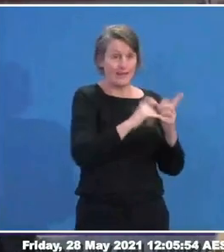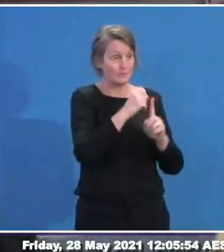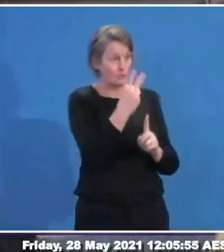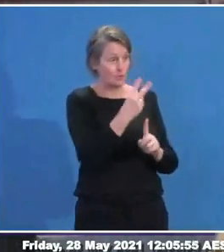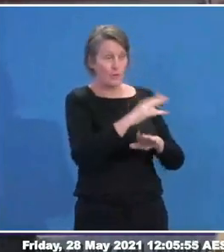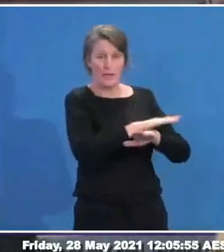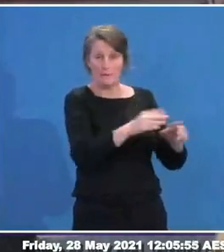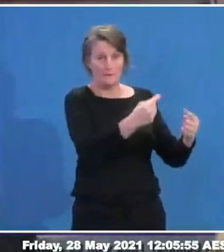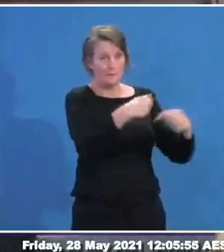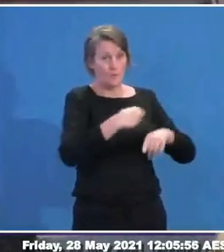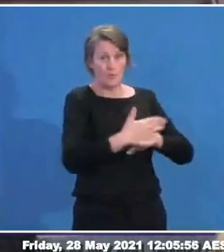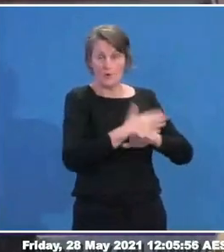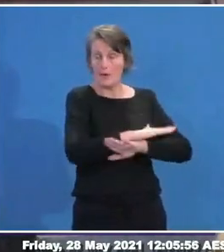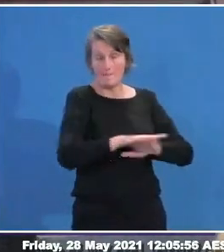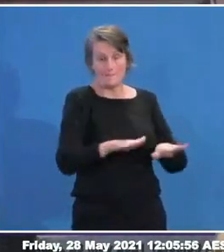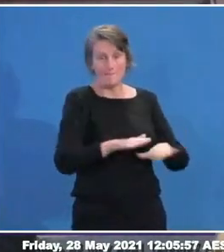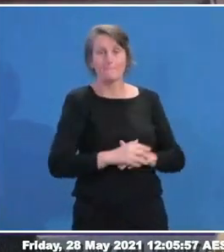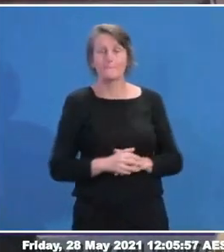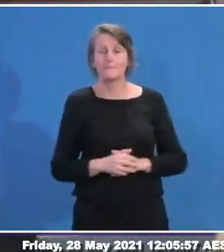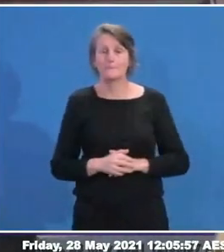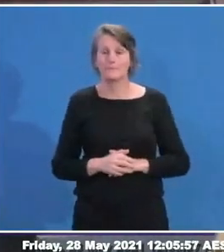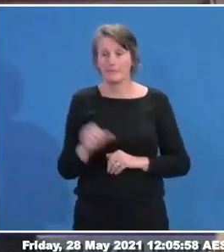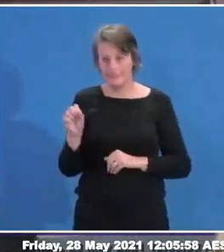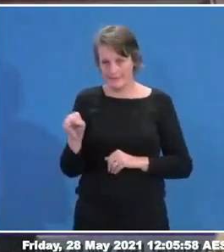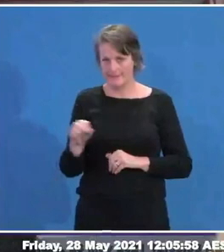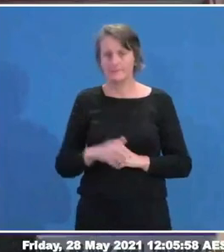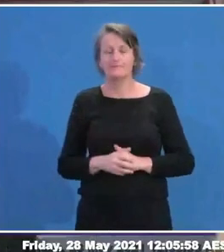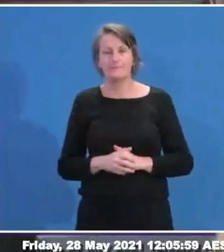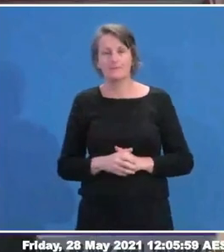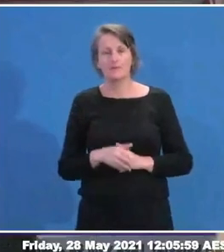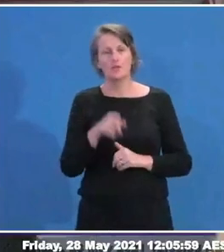You gave some evidence yesterday that when the original NDIS